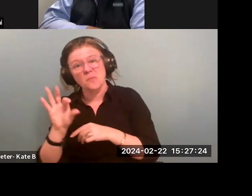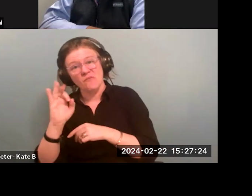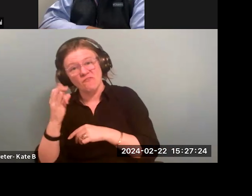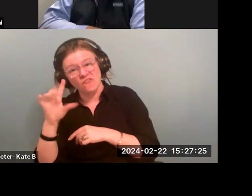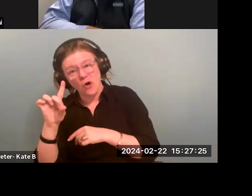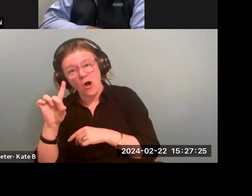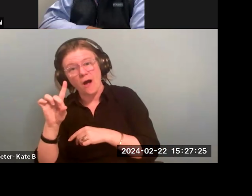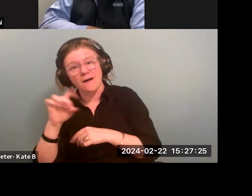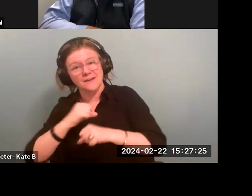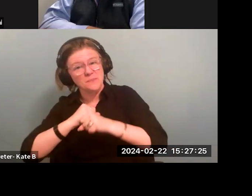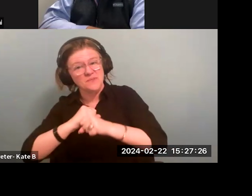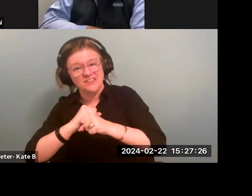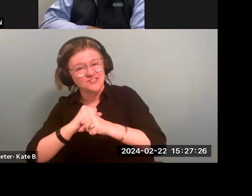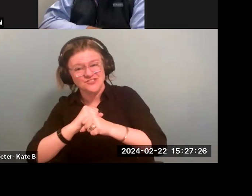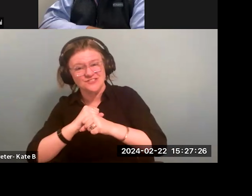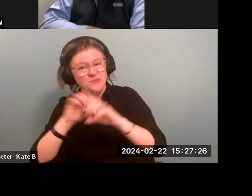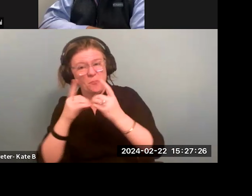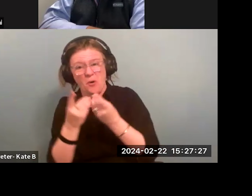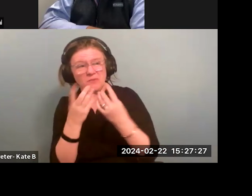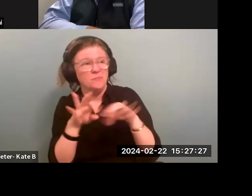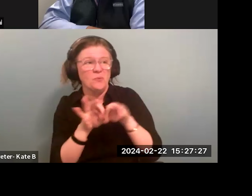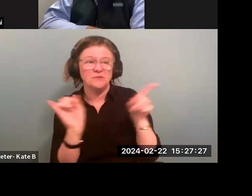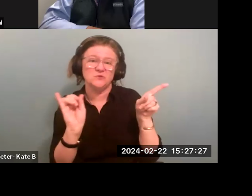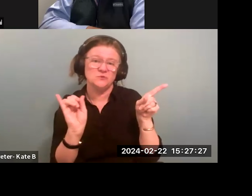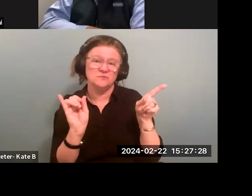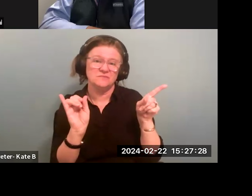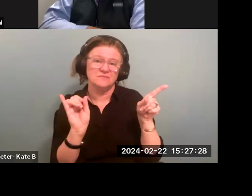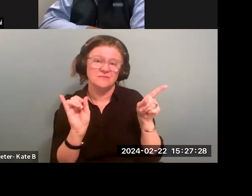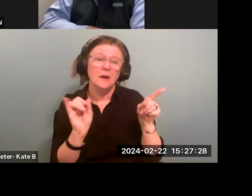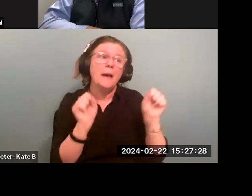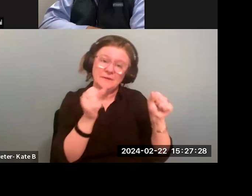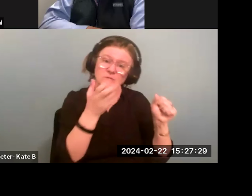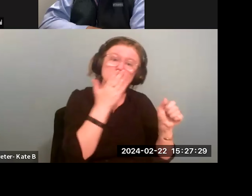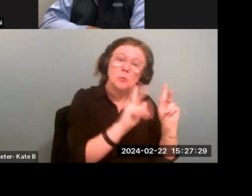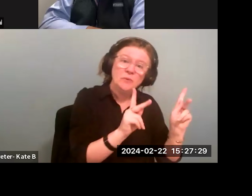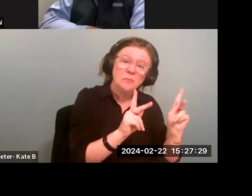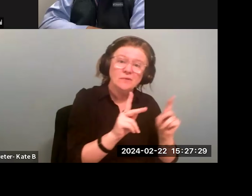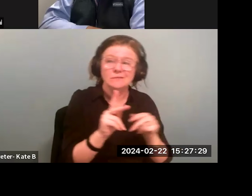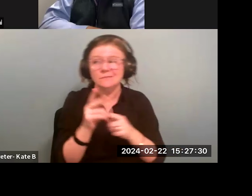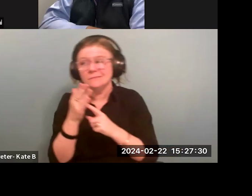So just as many bad actors that are out there in the world, there's good people, most of them on the call here,